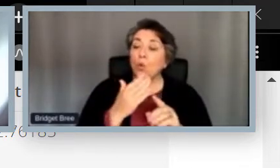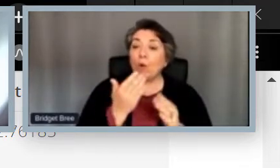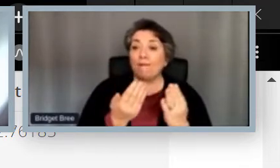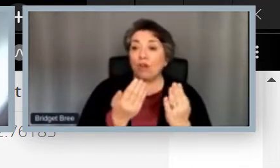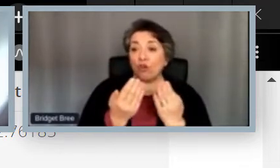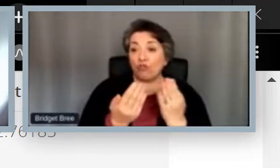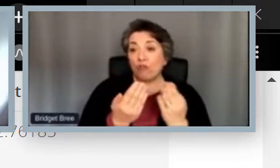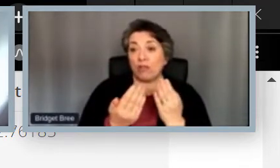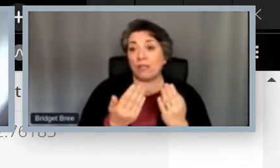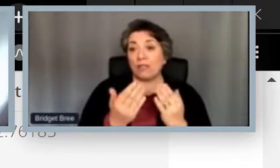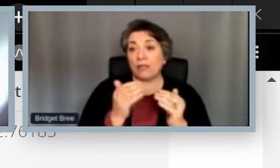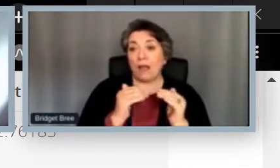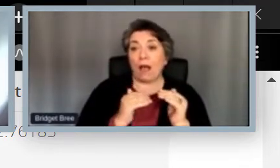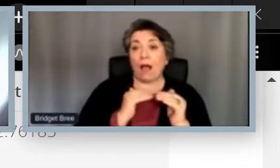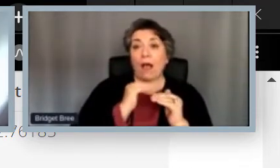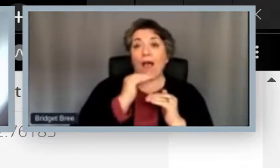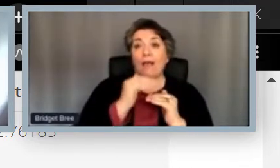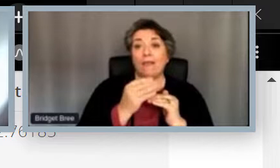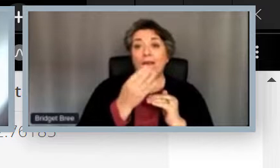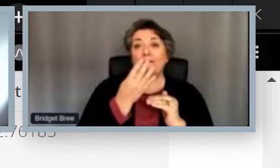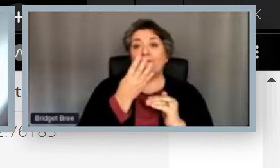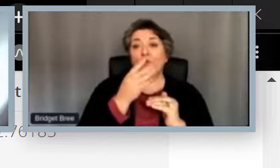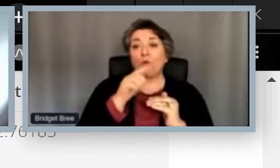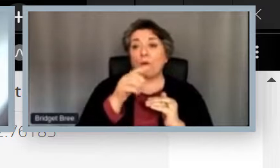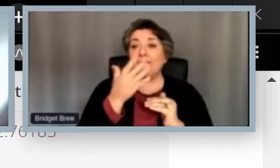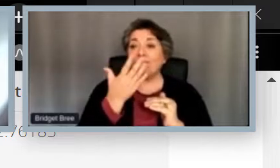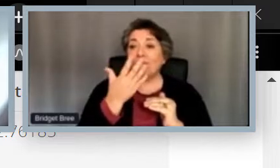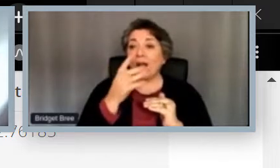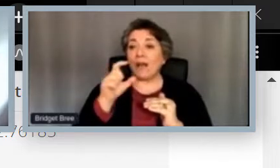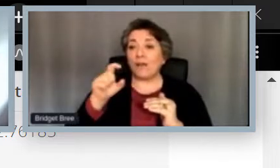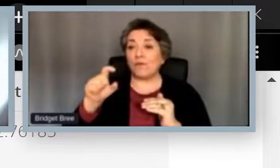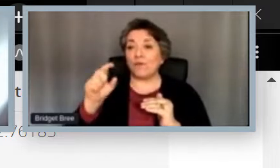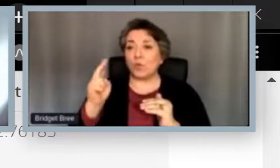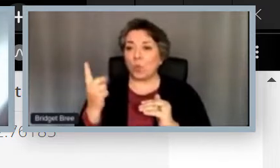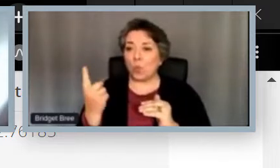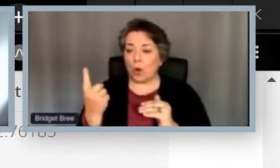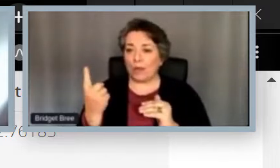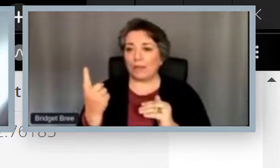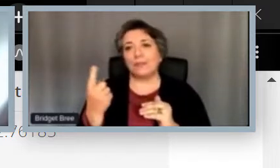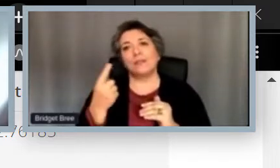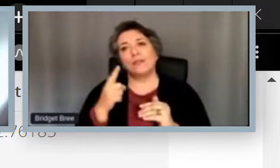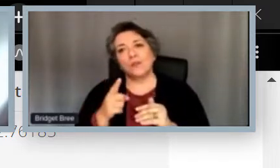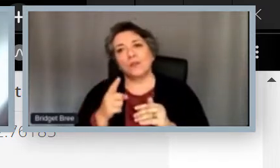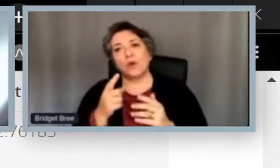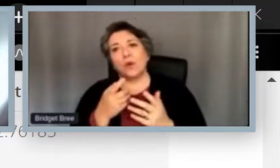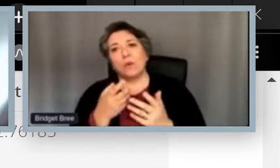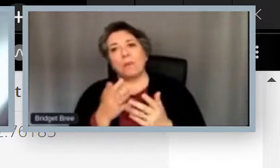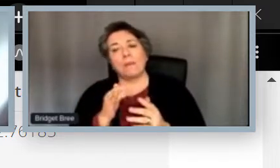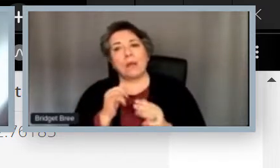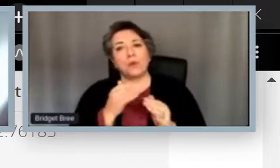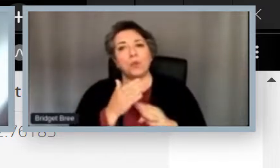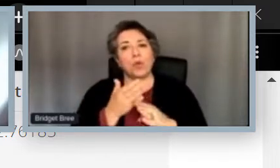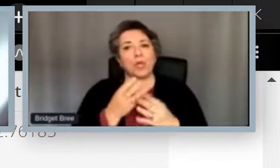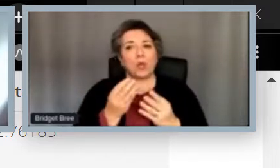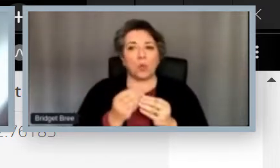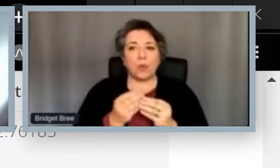ratio higher than 4.5 to 1. If I was working with a customer or a client who really said it's got to be orange, but